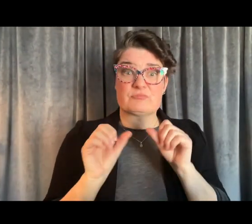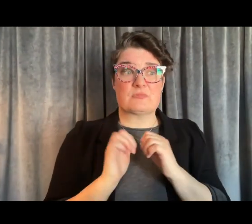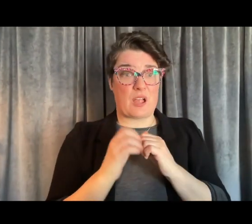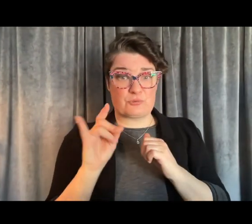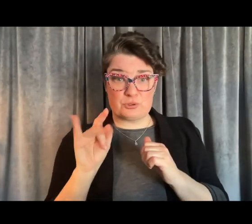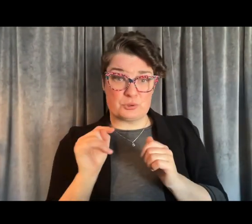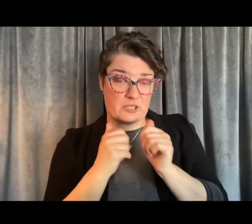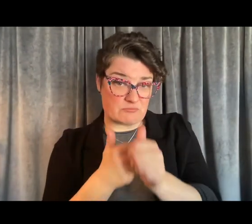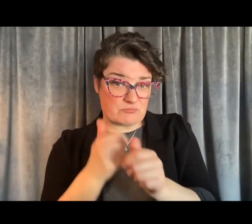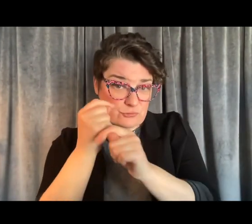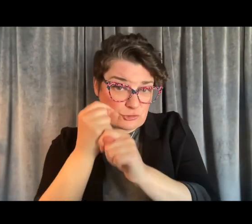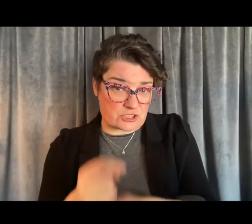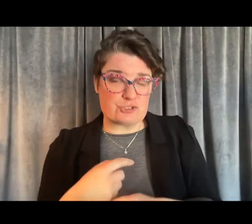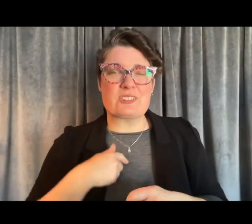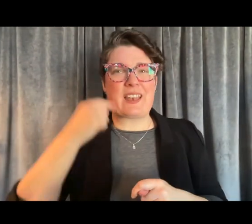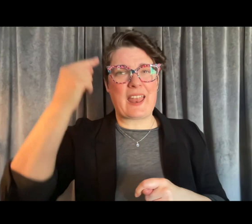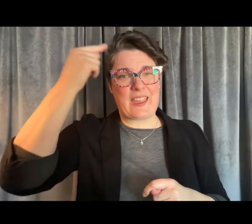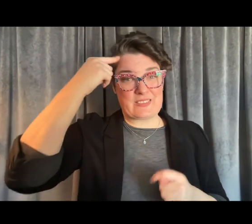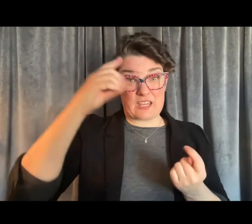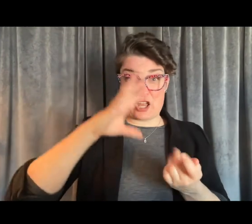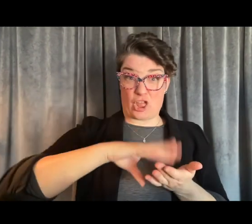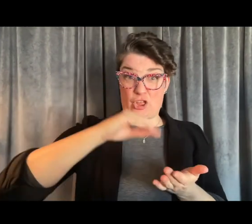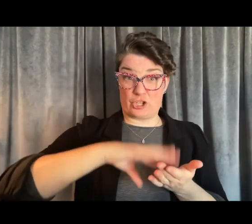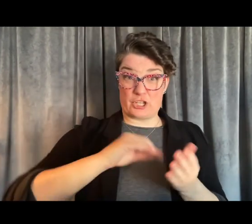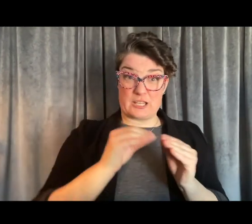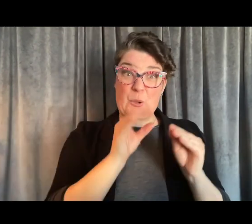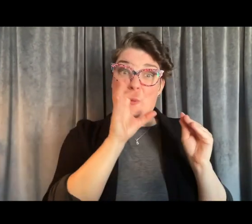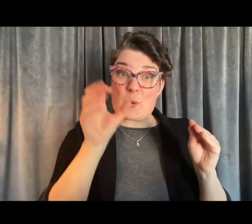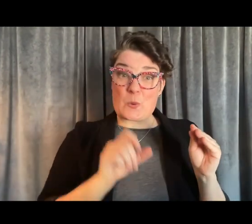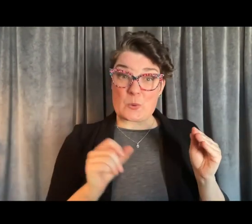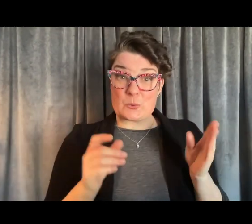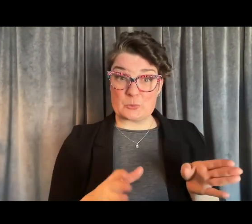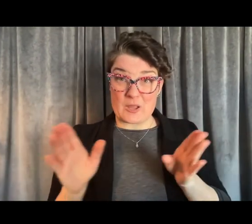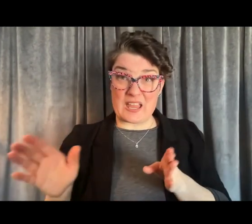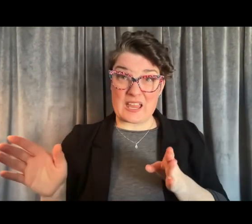And I think that learning the older ways and then, and really leaning into